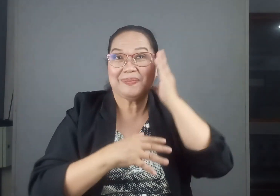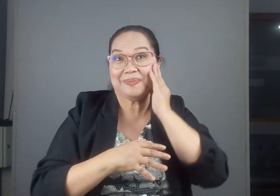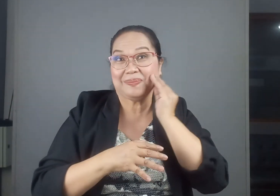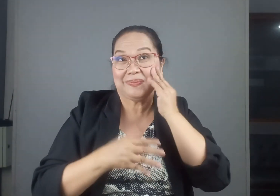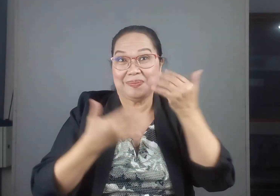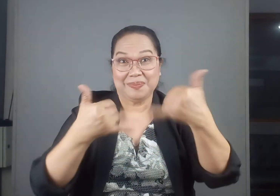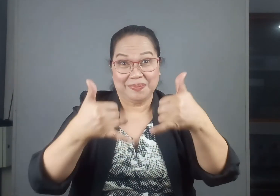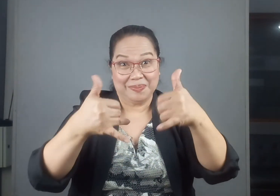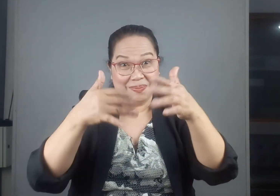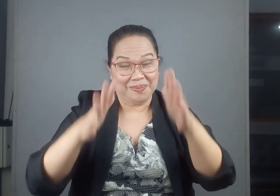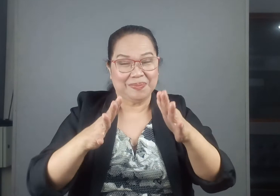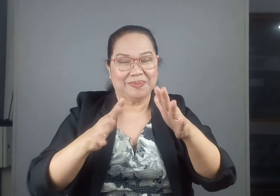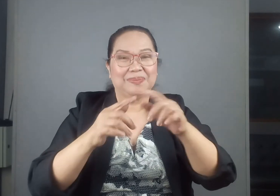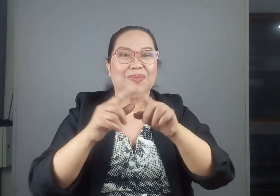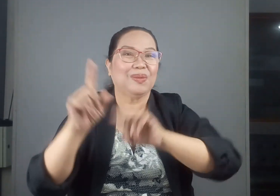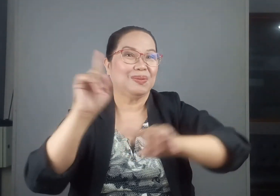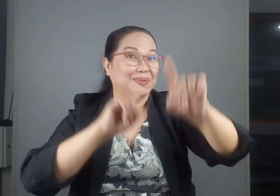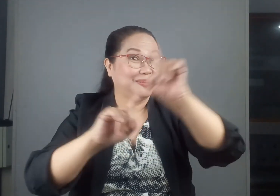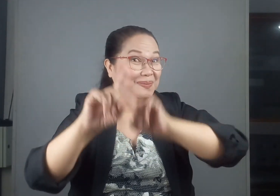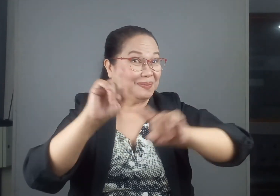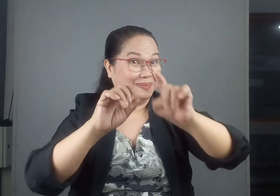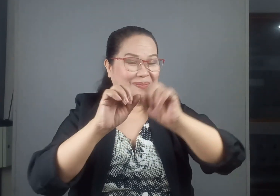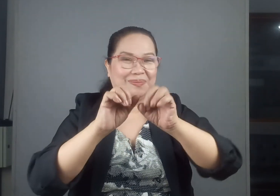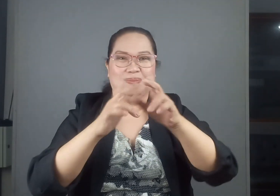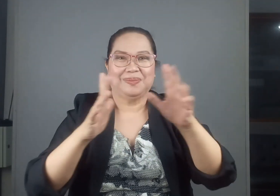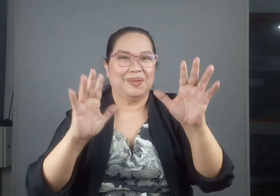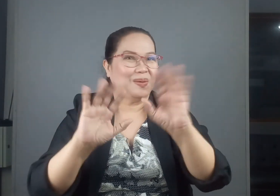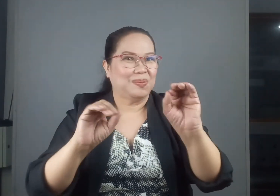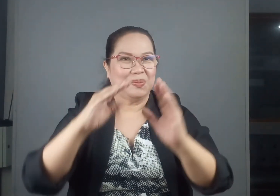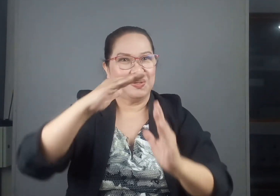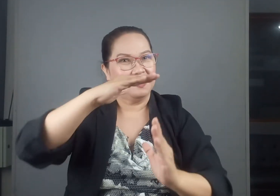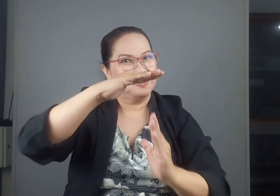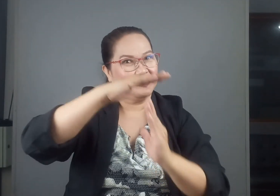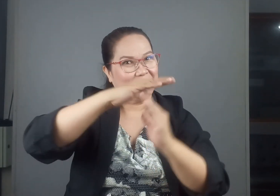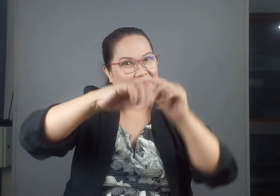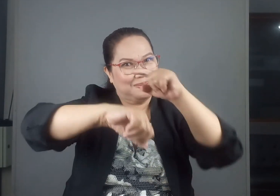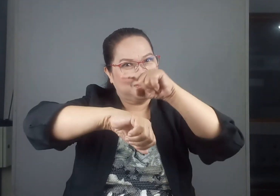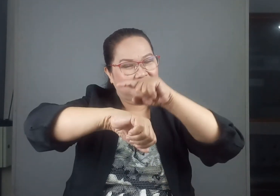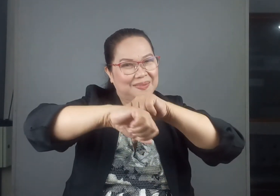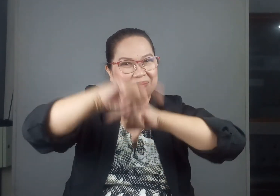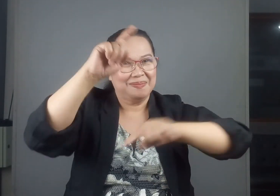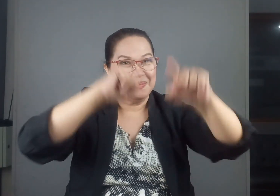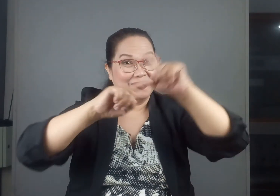in performing the signs. There is no time limit in performing the signs since some players